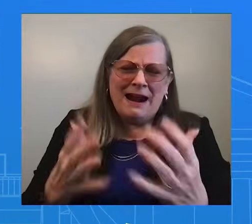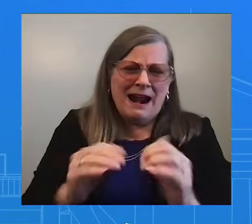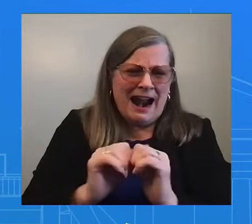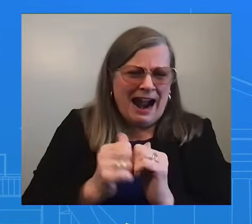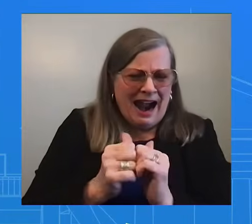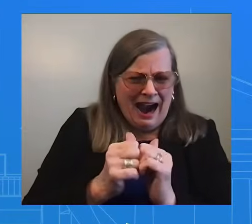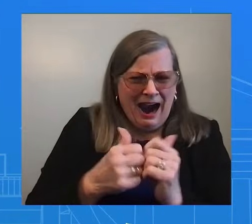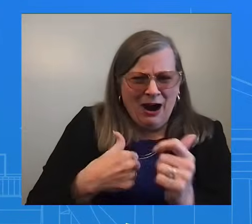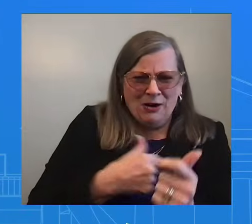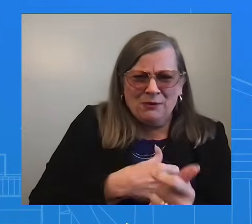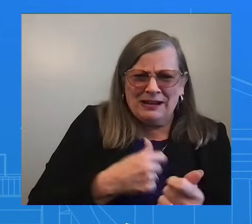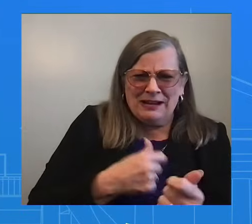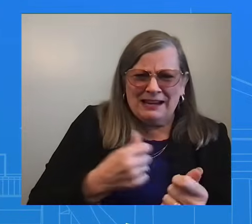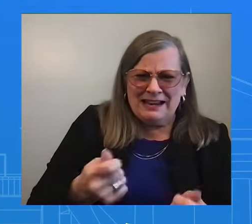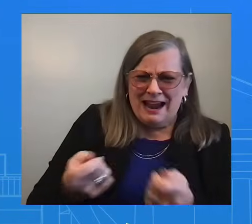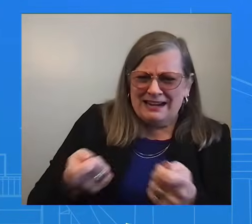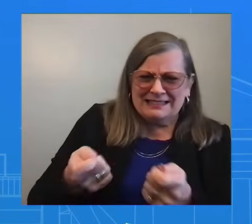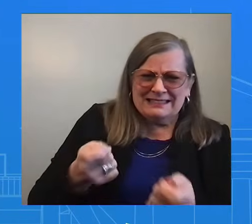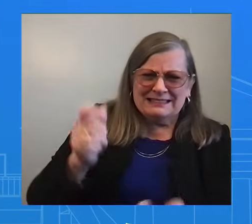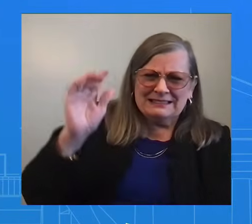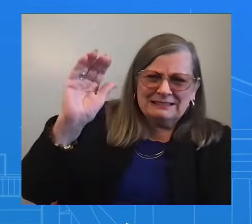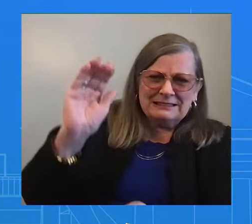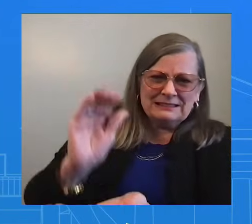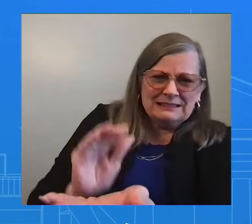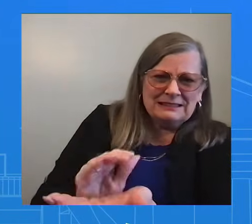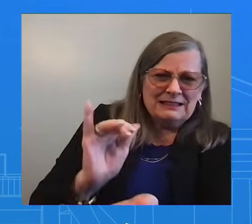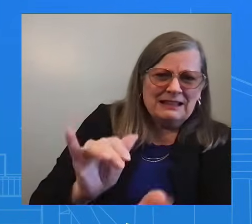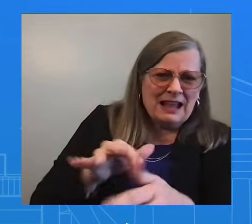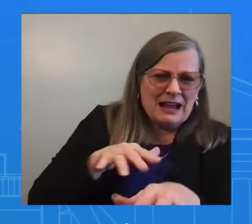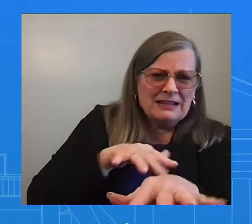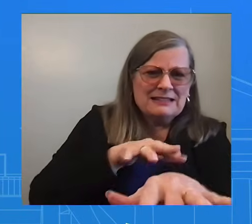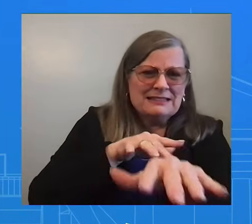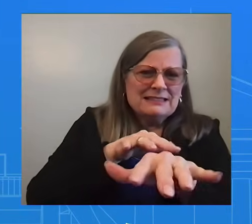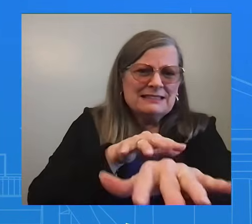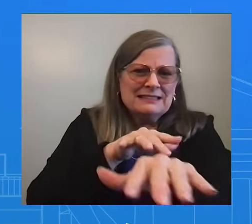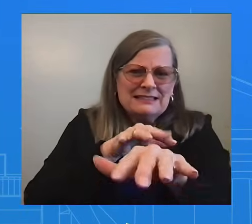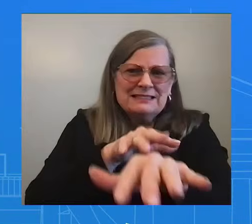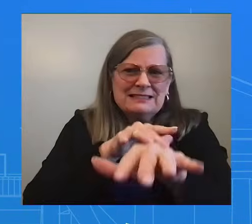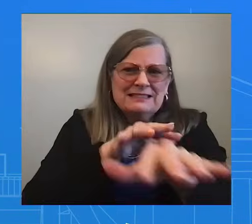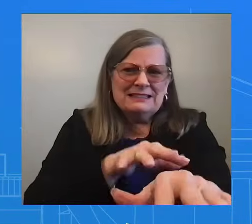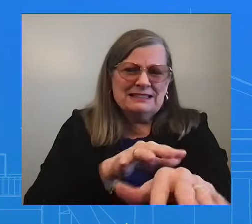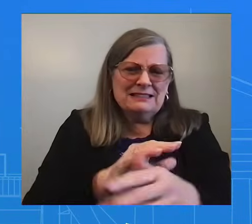And there are some things, like checkpoints on rail lines and on highways and that kind of thing.